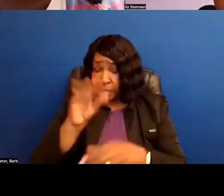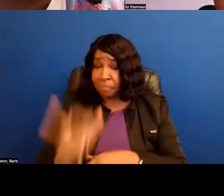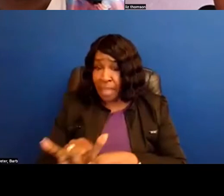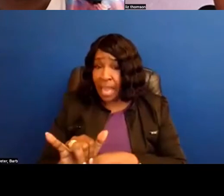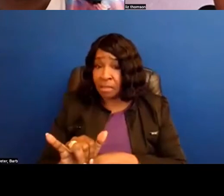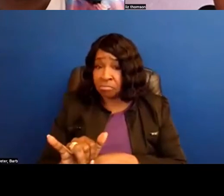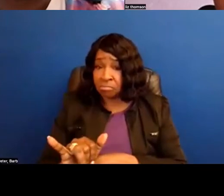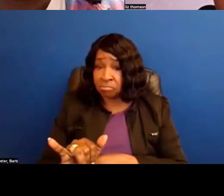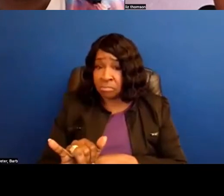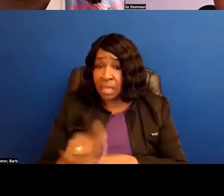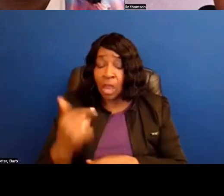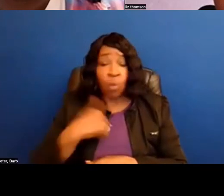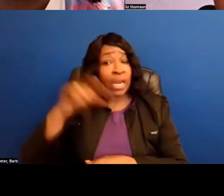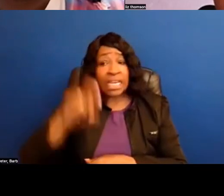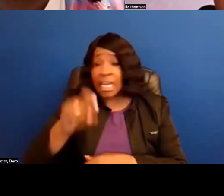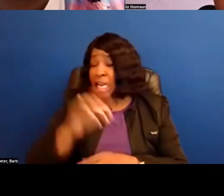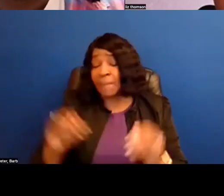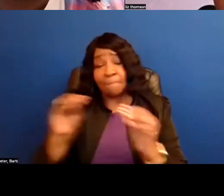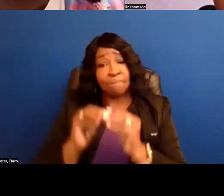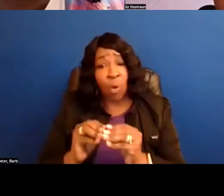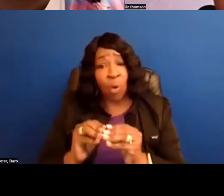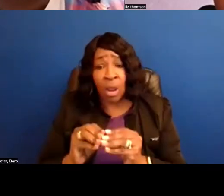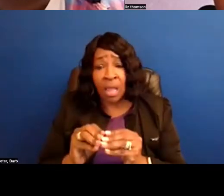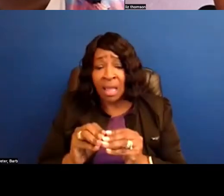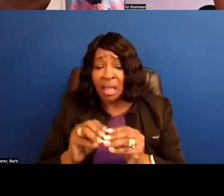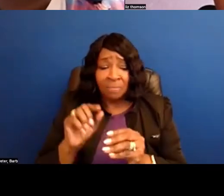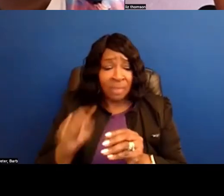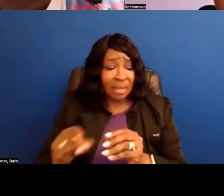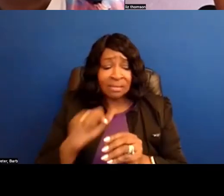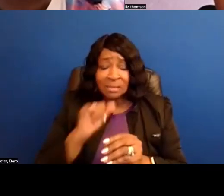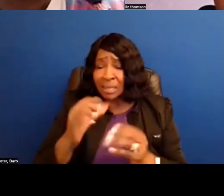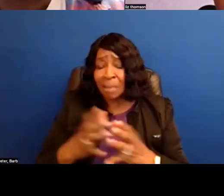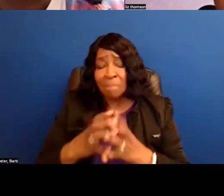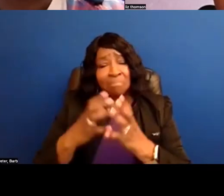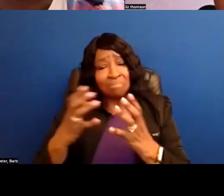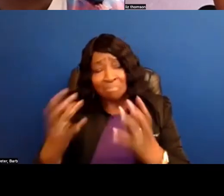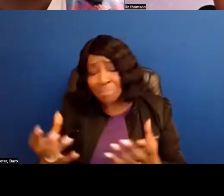We need more, there's very little on that.